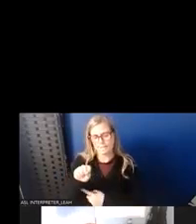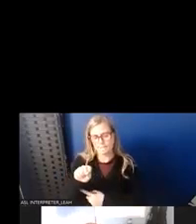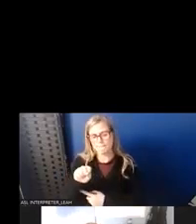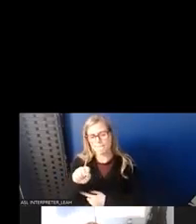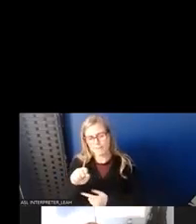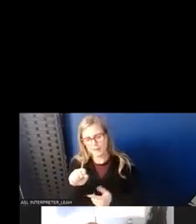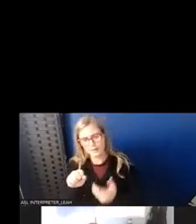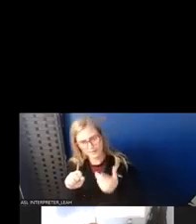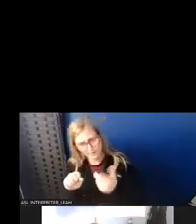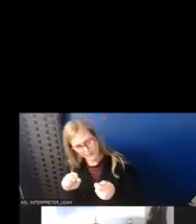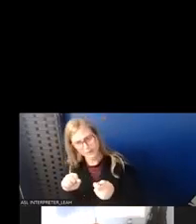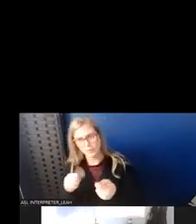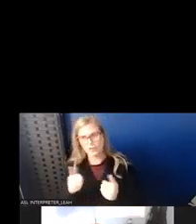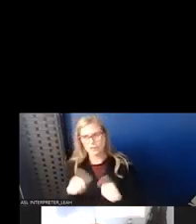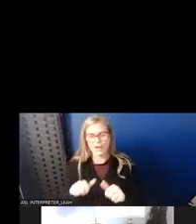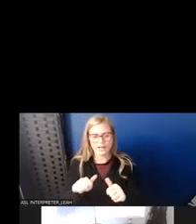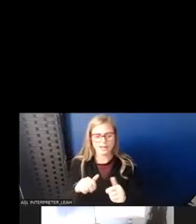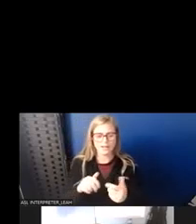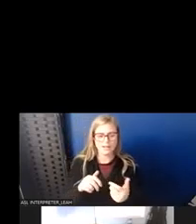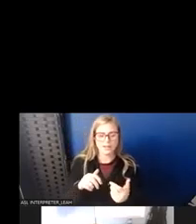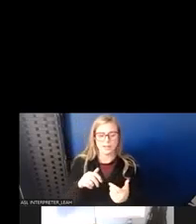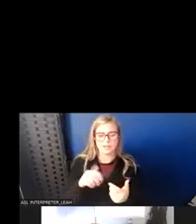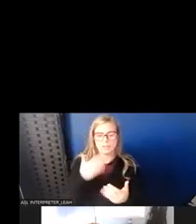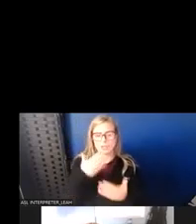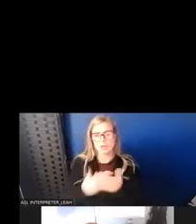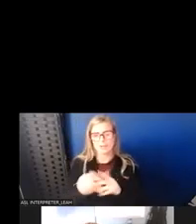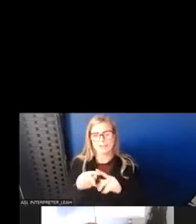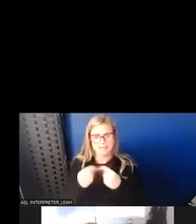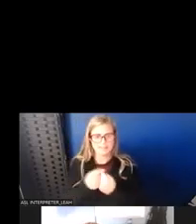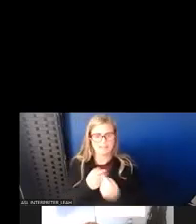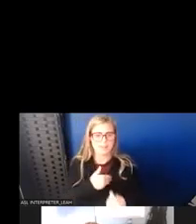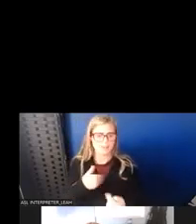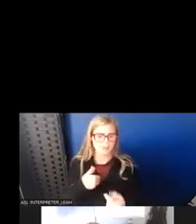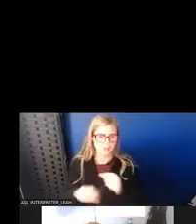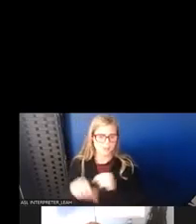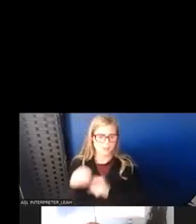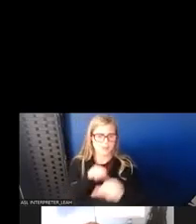teammates to each other. But we usually start to understand each other a lot